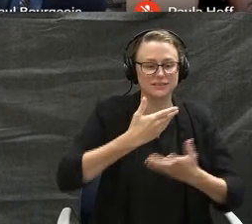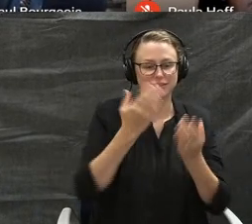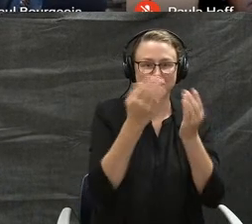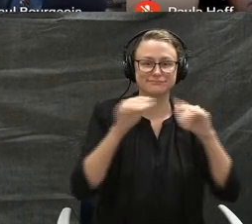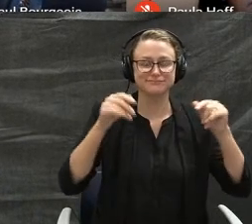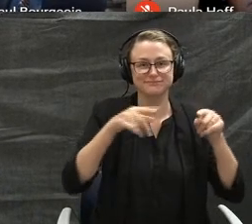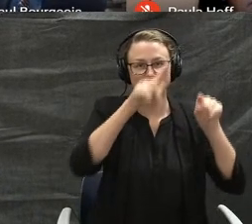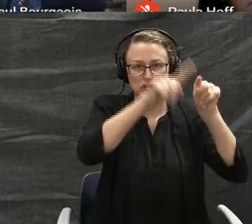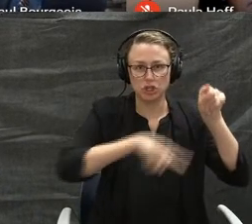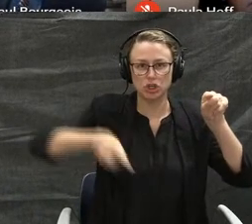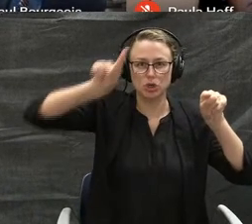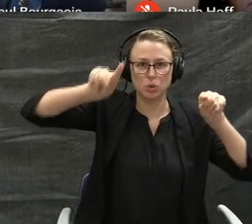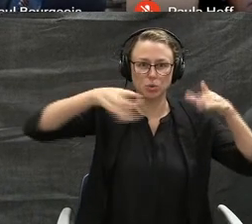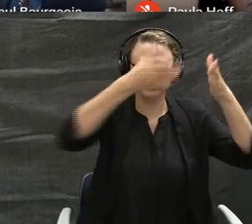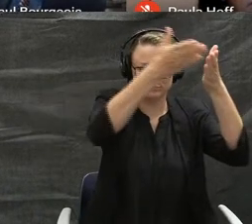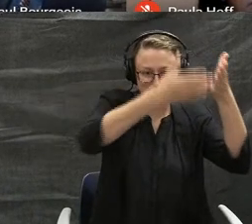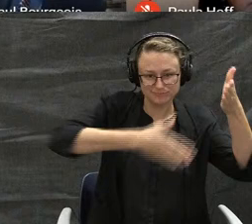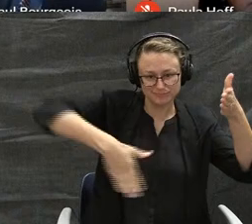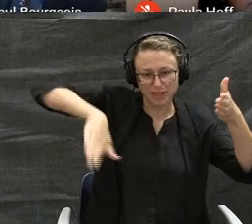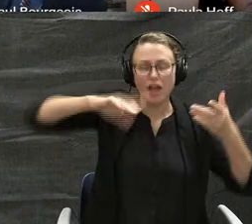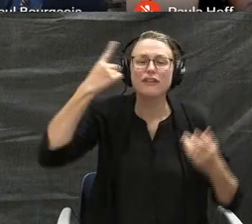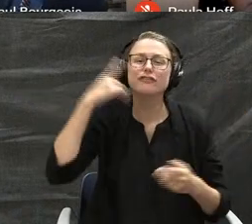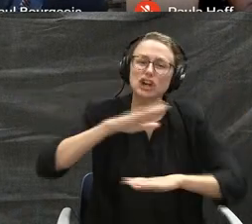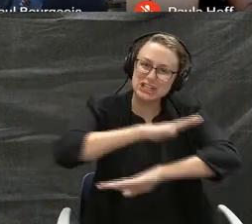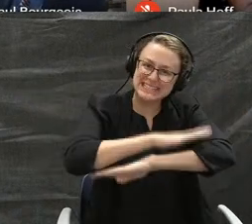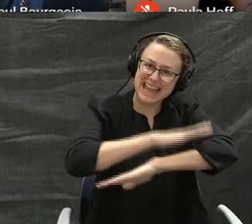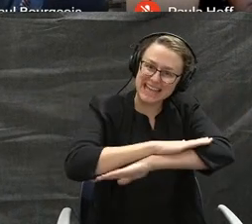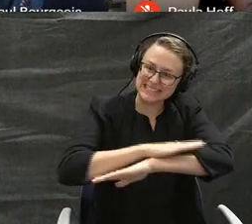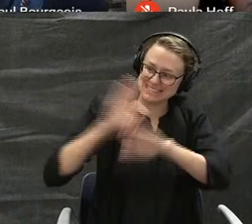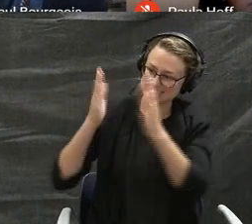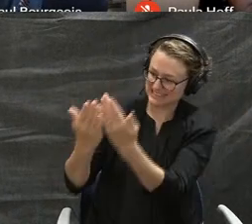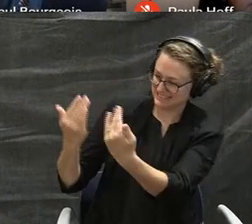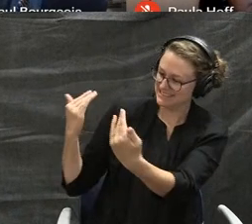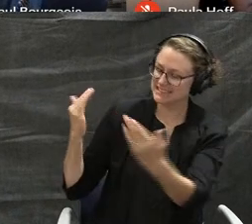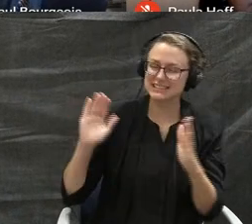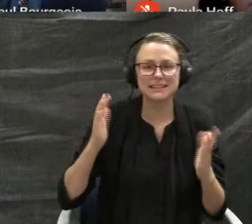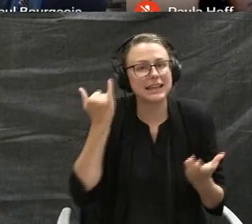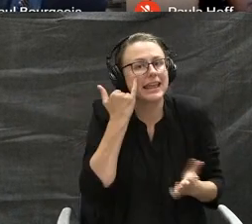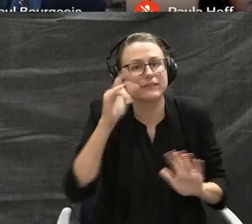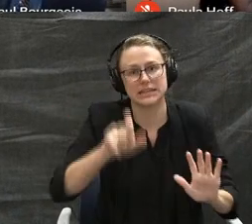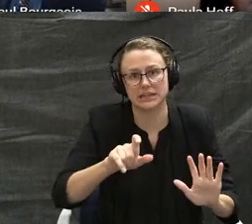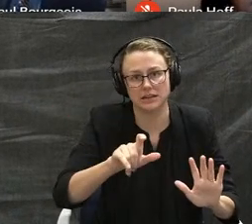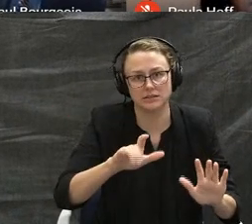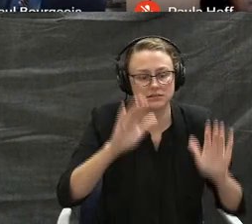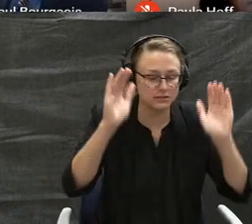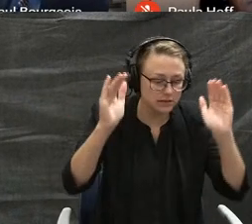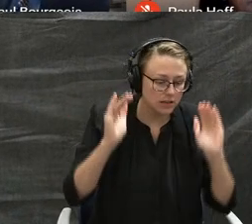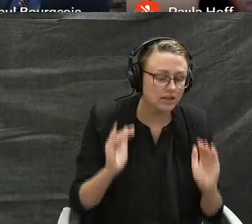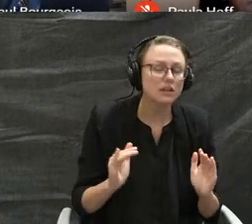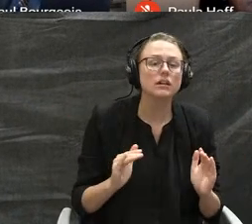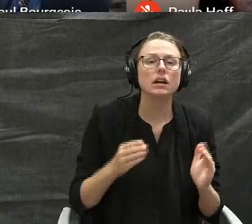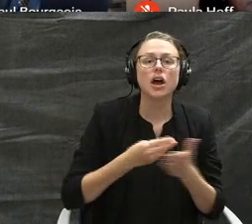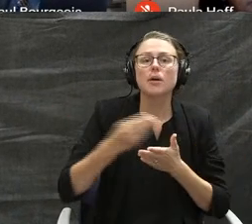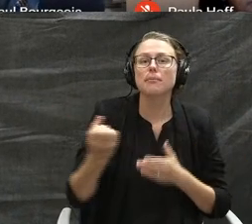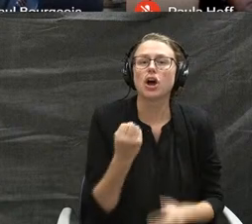will deploy those around the district. S people identify the specific need. Uh, we also bought 12 spray sanitizer